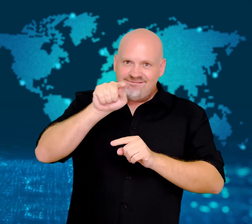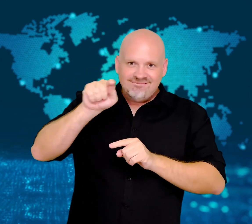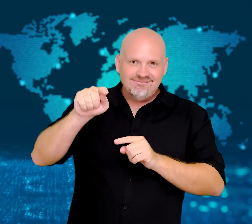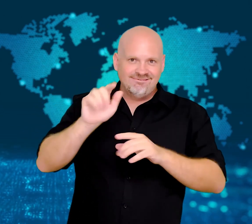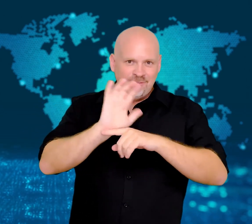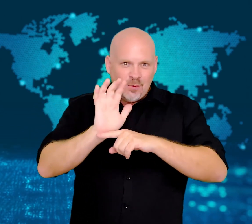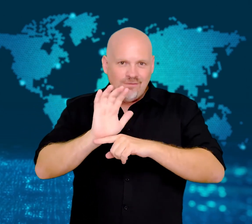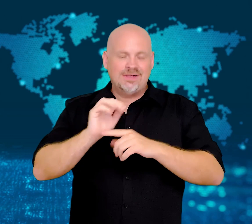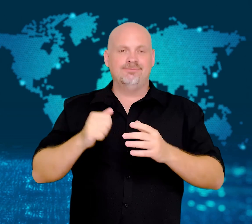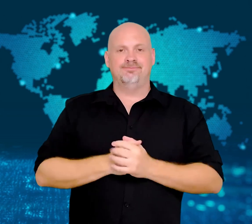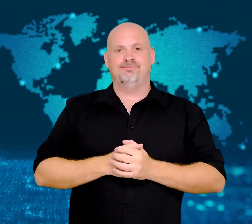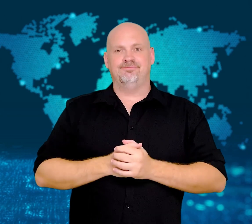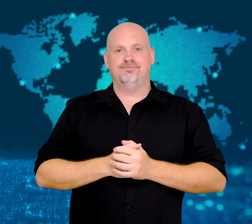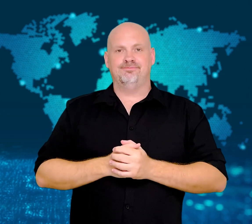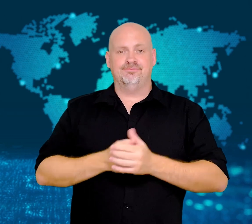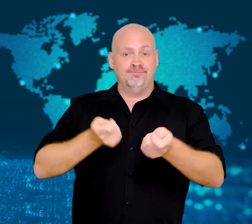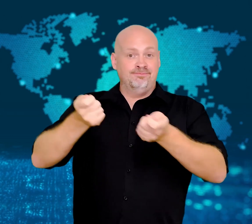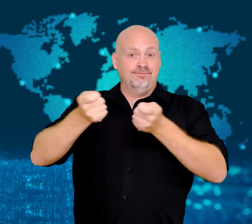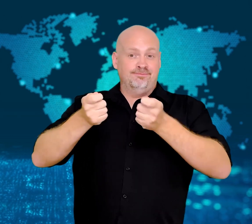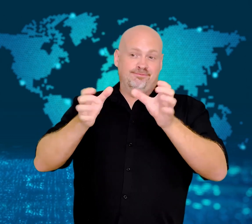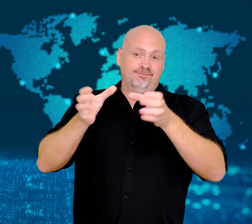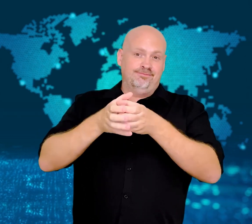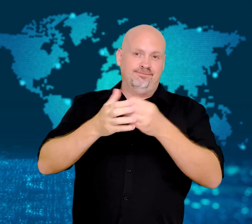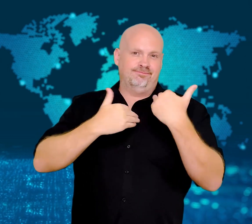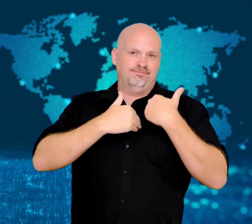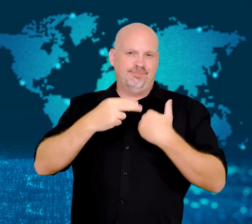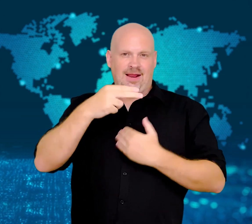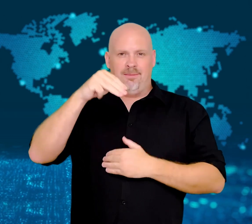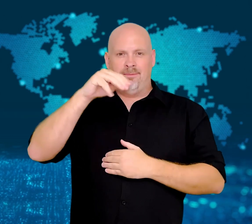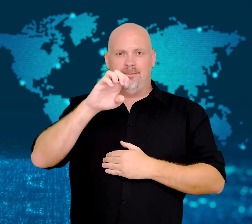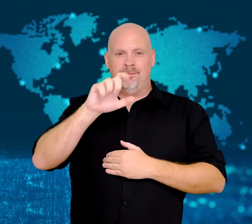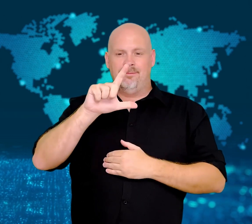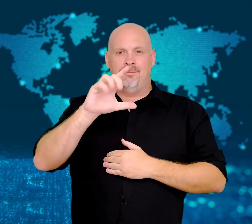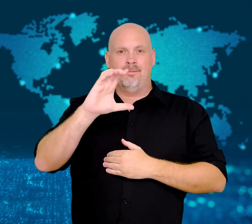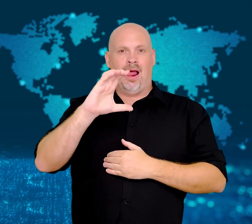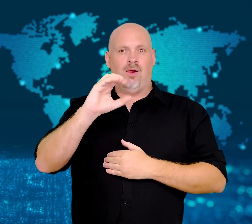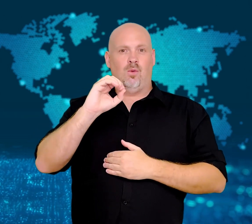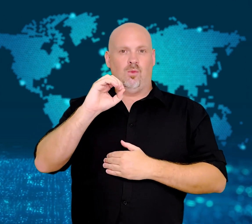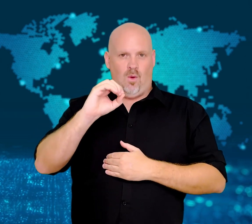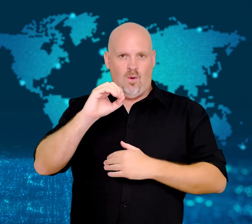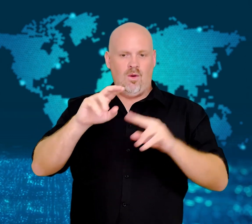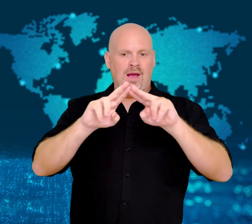Operator Melco International Development reported that